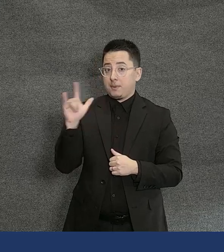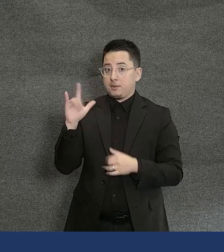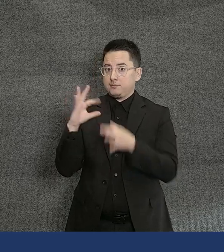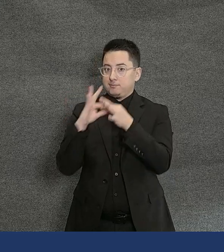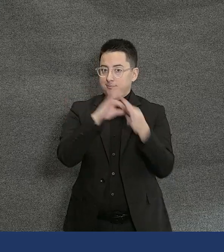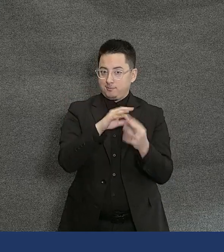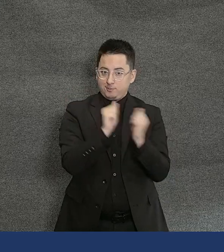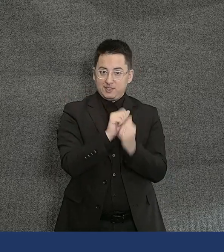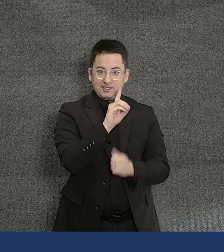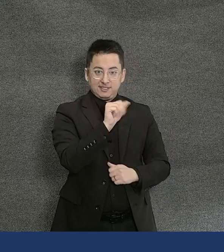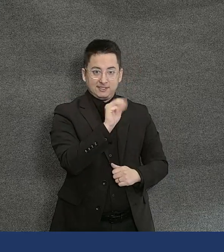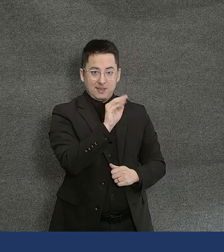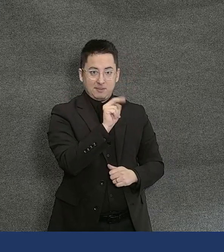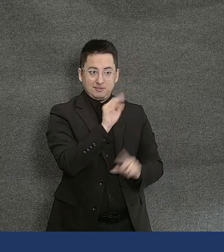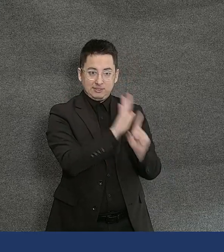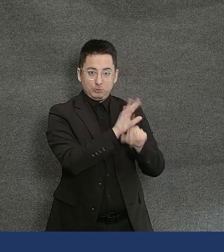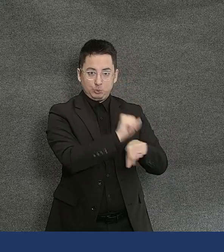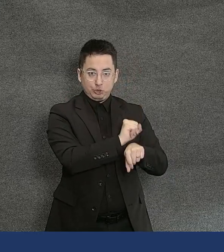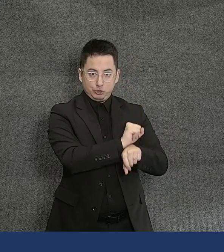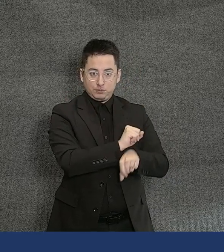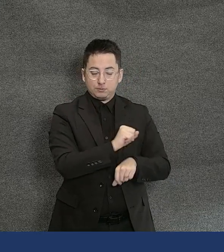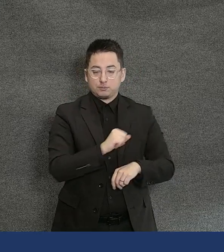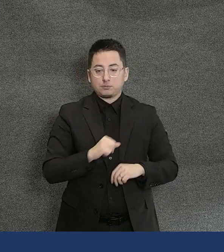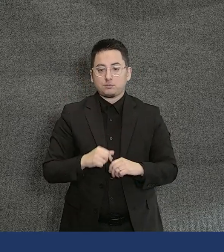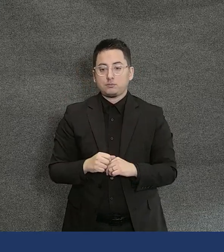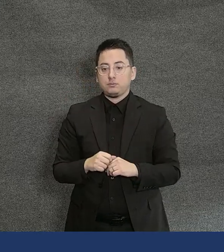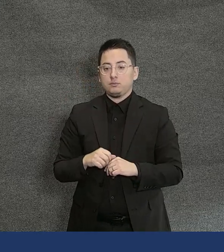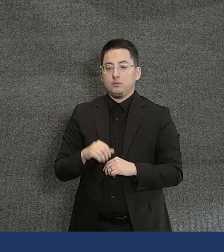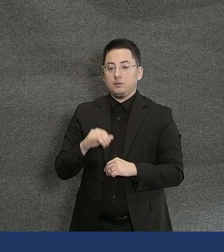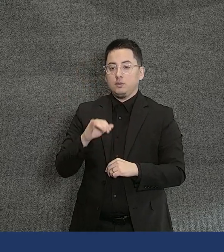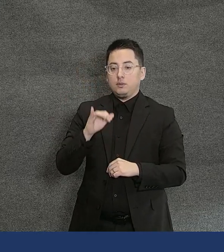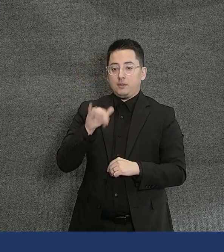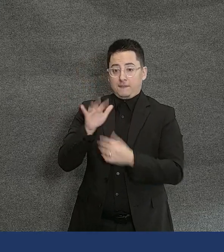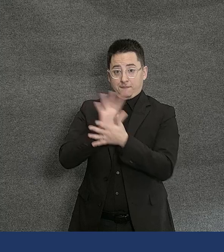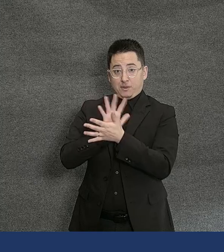he had mentioned in the video that we saw that we really